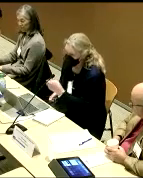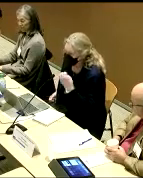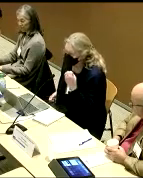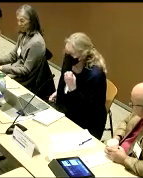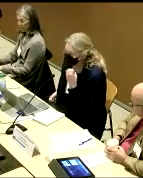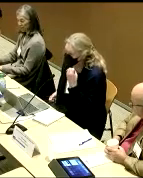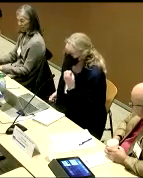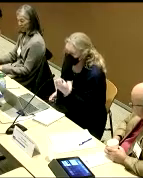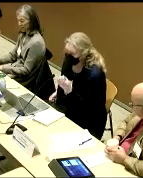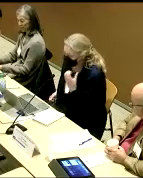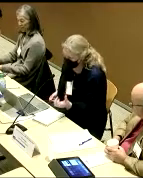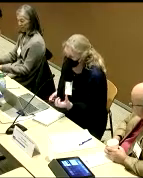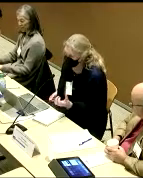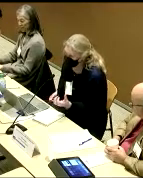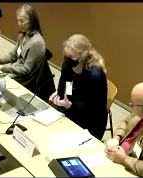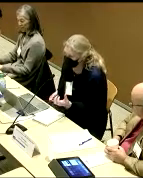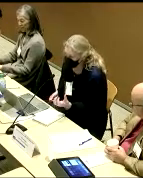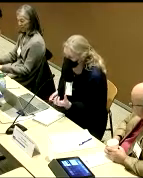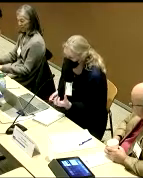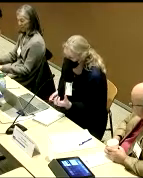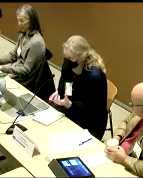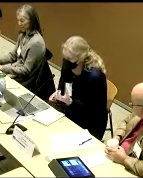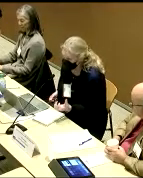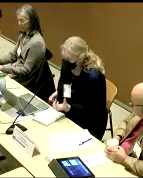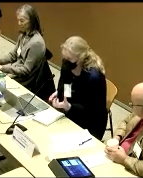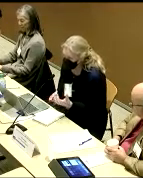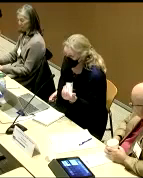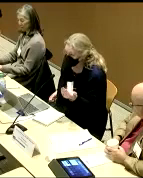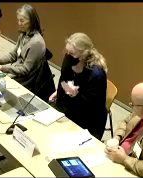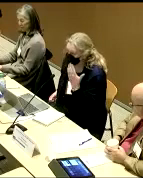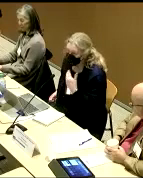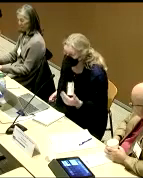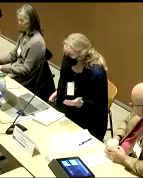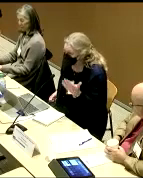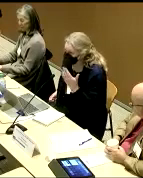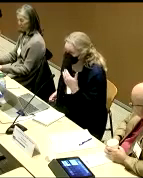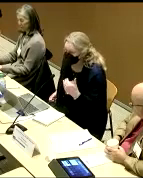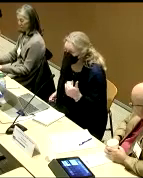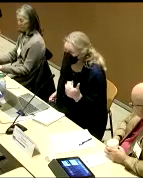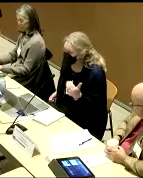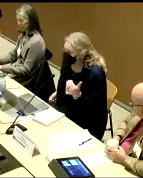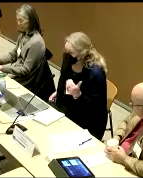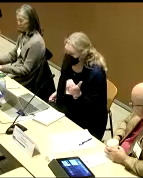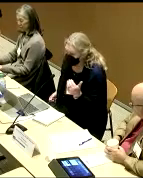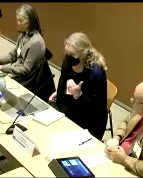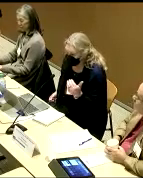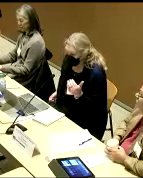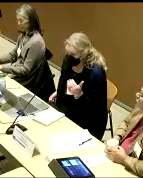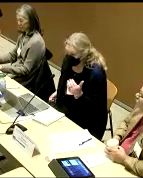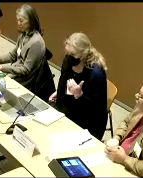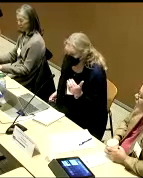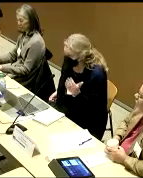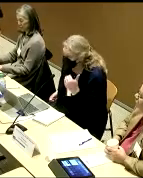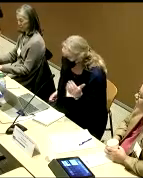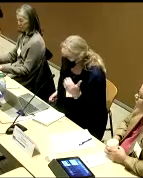So that says, hey, there's something going on here in combination with data from pharmacies,